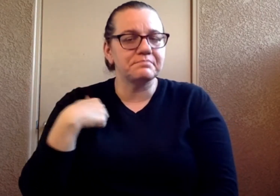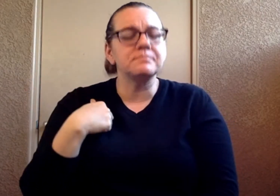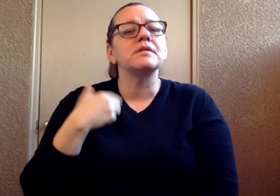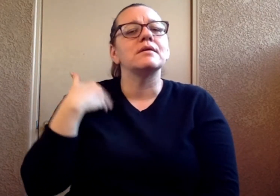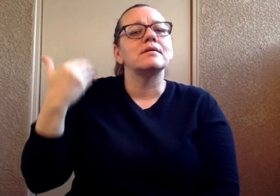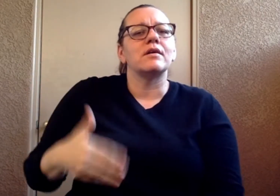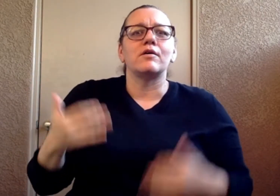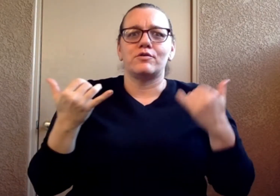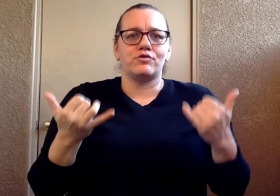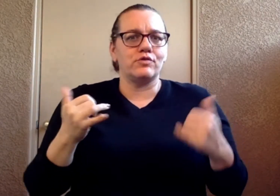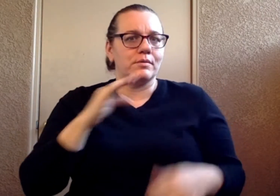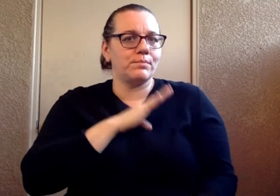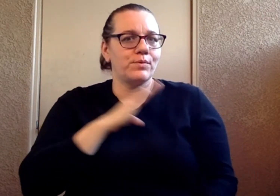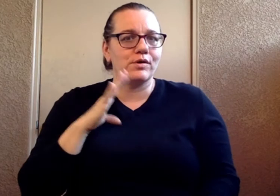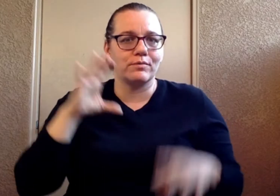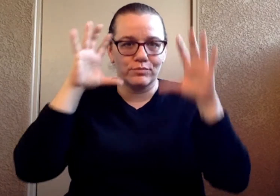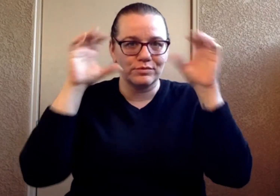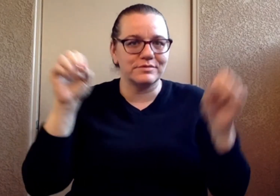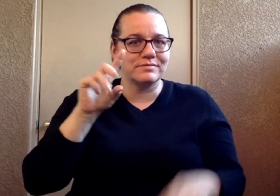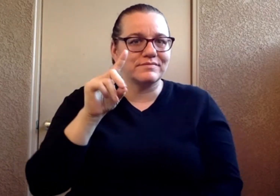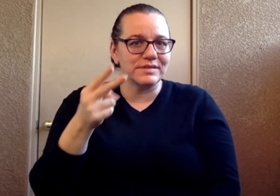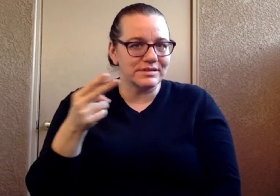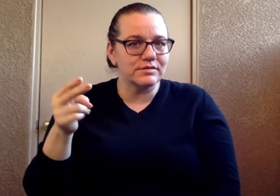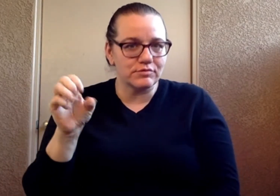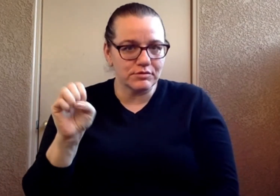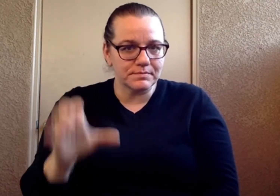and I am the Board President of DHHSC.